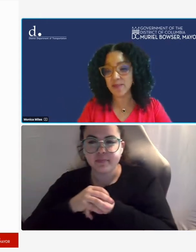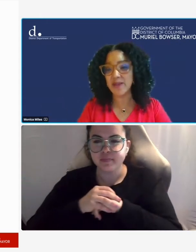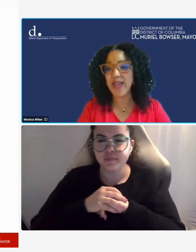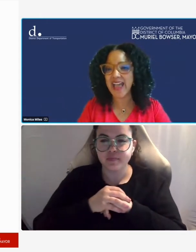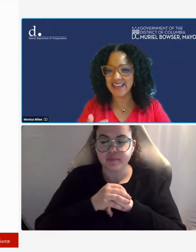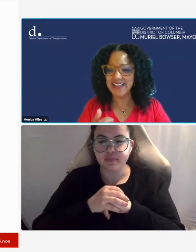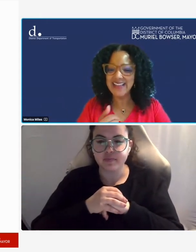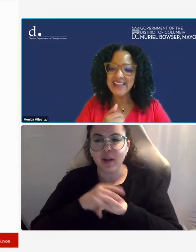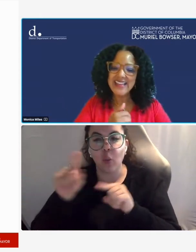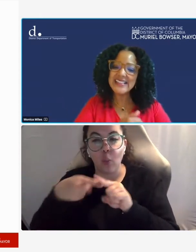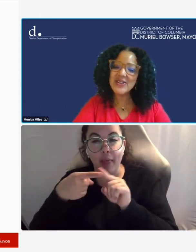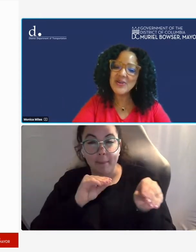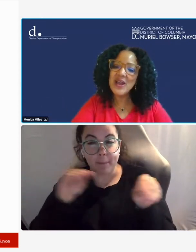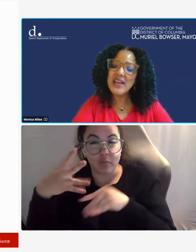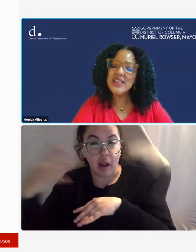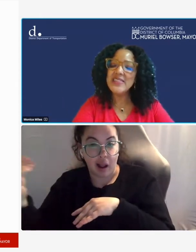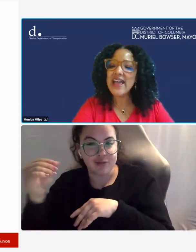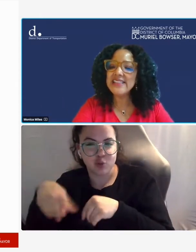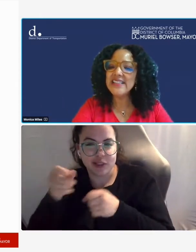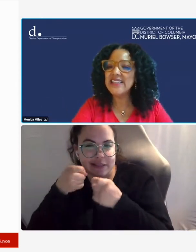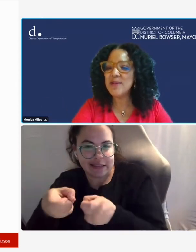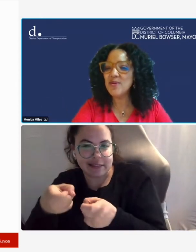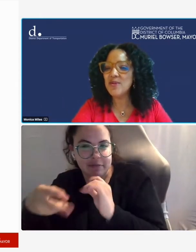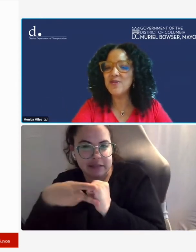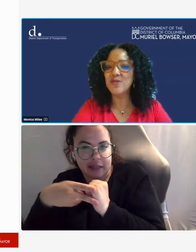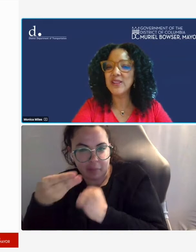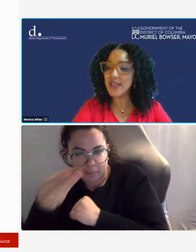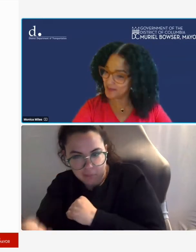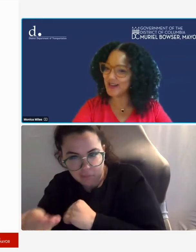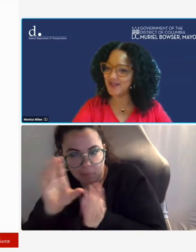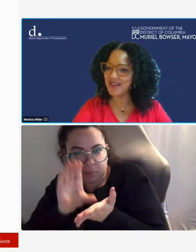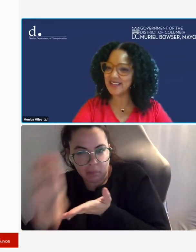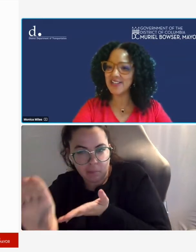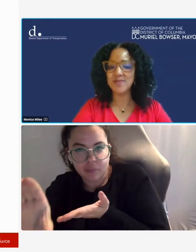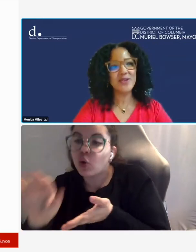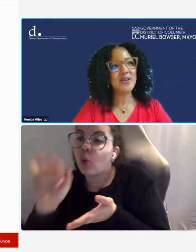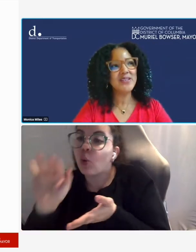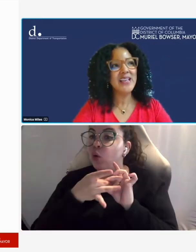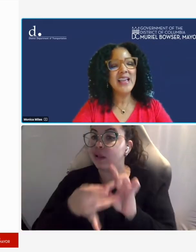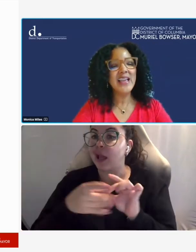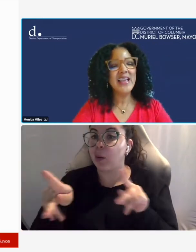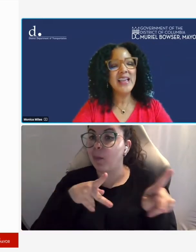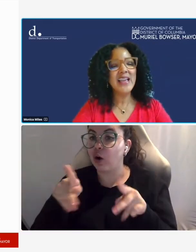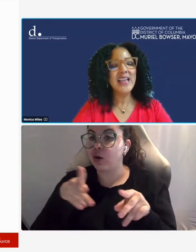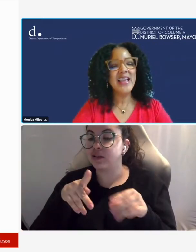back okay so that's an example of a related party transaction because let's say you were running an